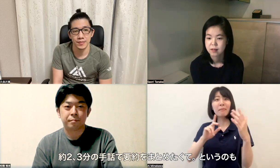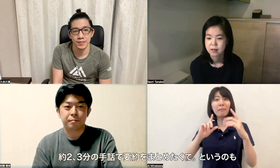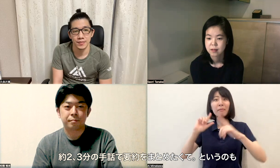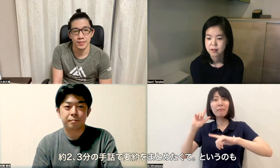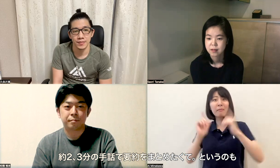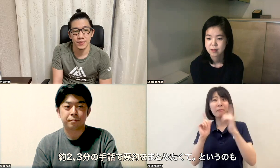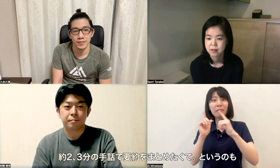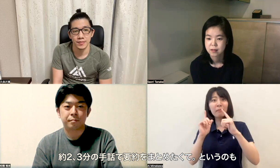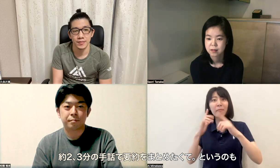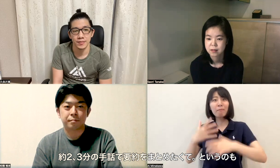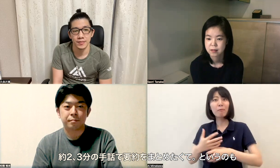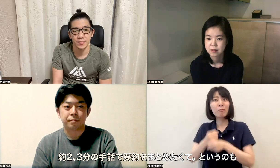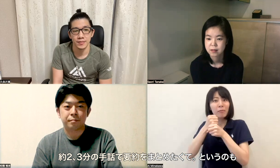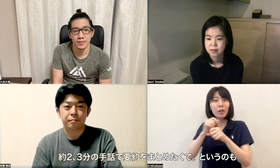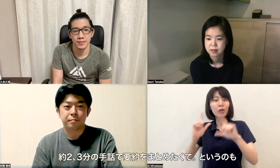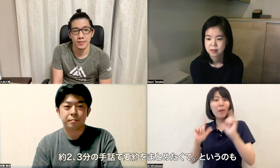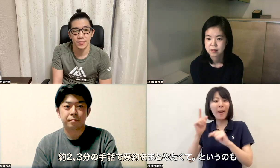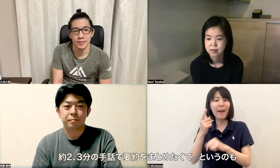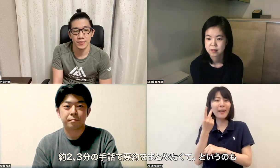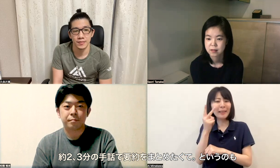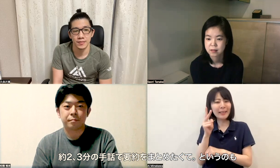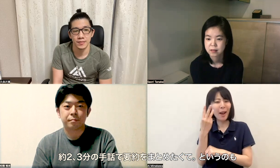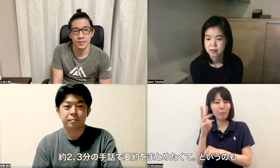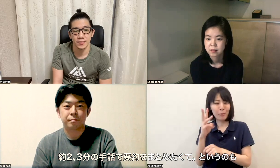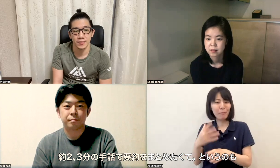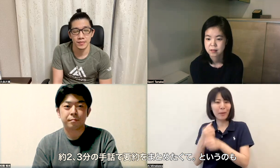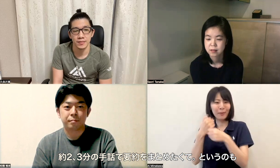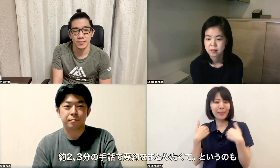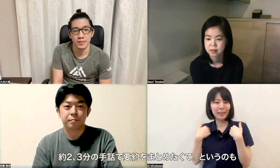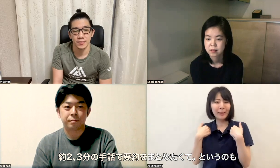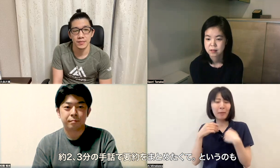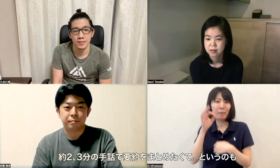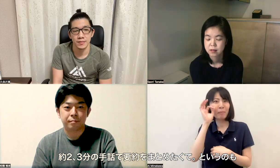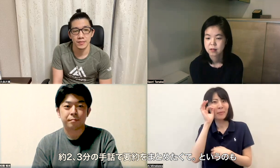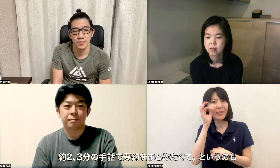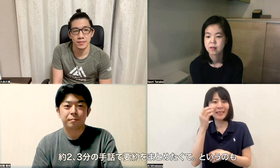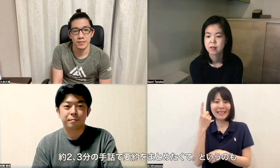we want to summarize it in JSL for about 2-3 minutes.